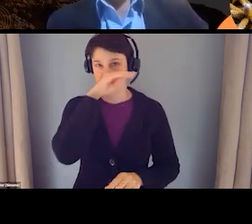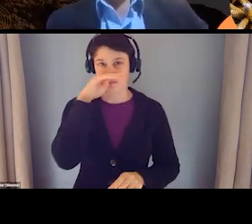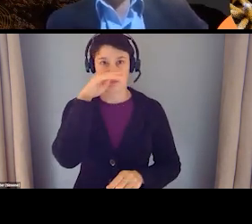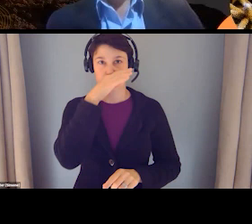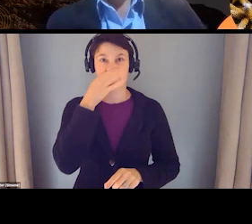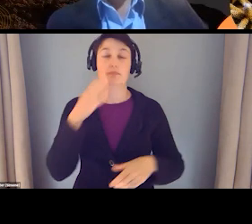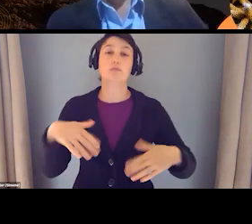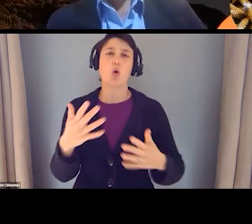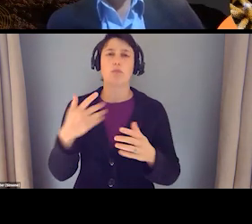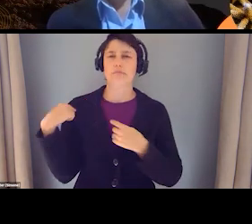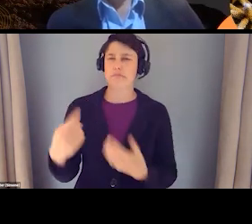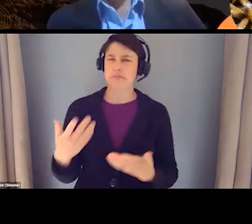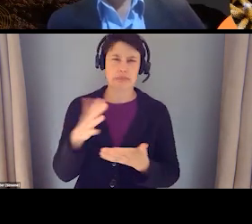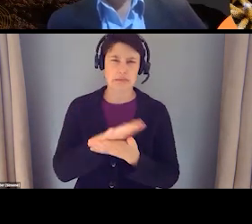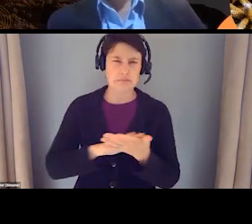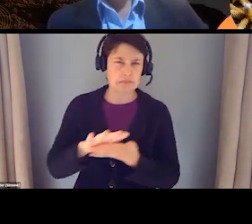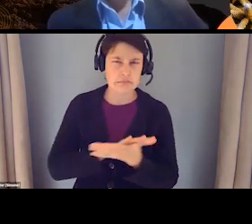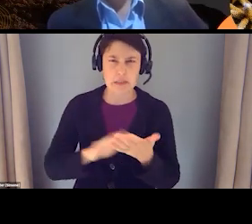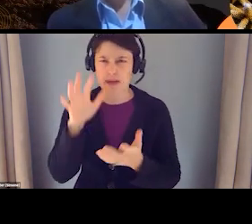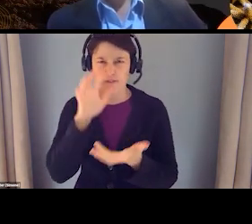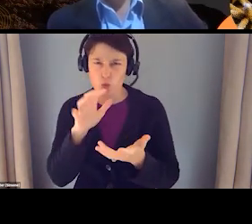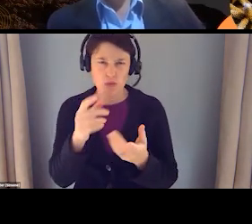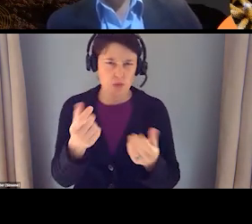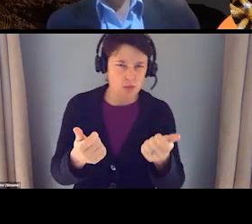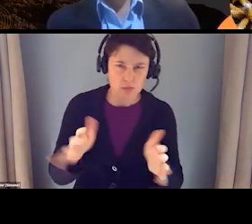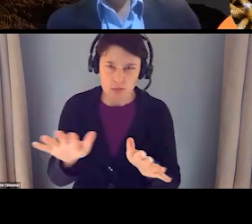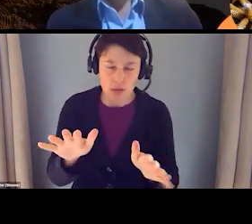For years people would provide a cumulative report.